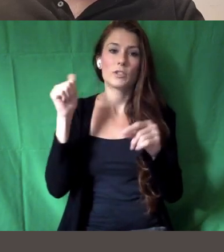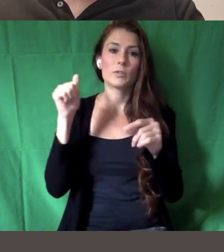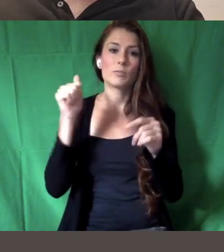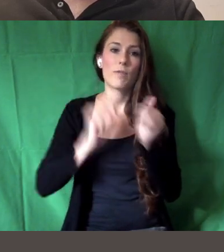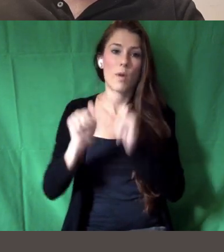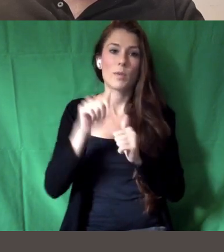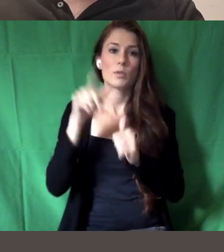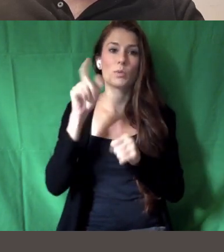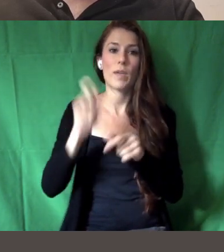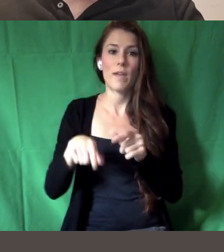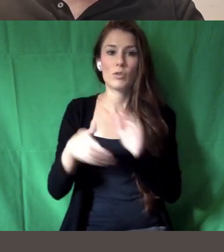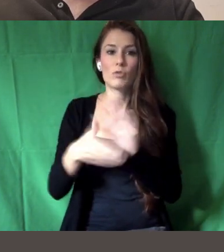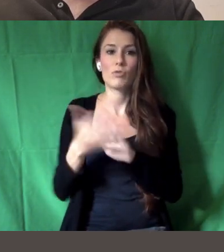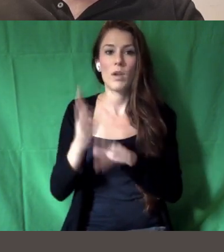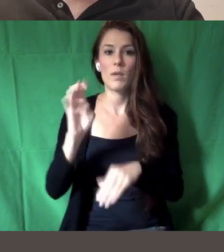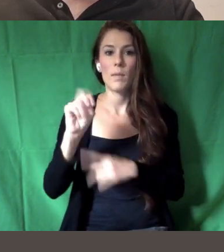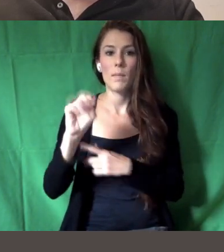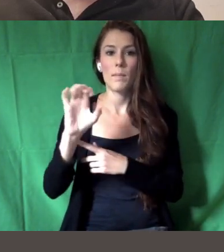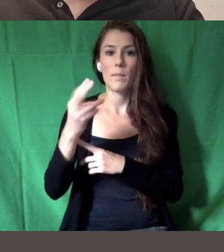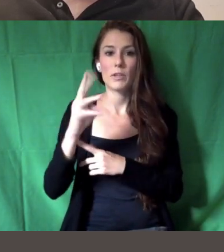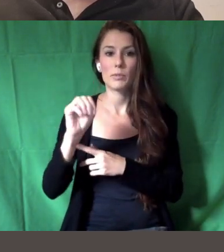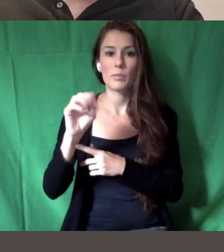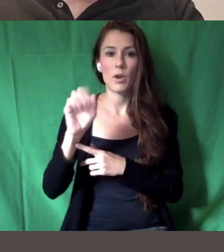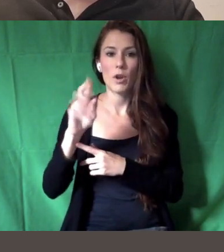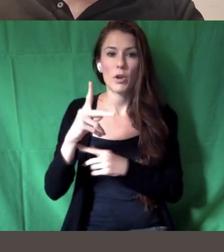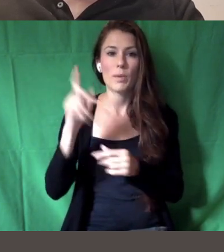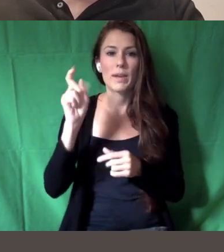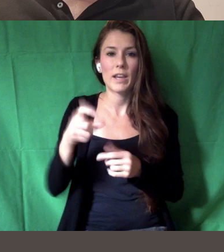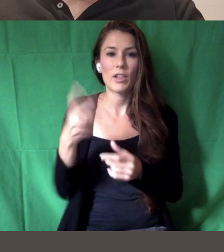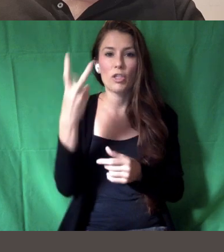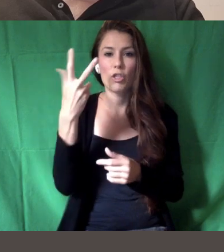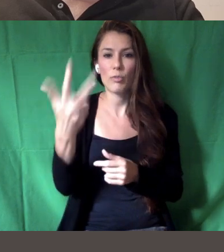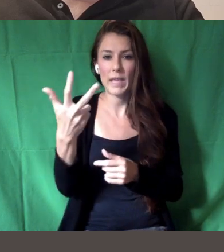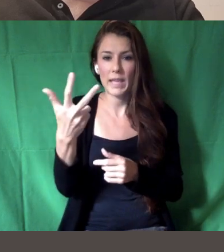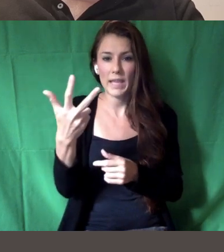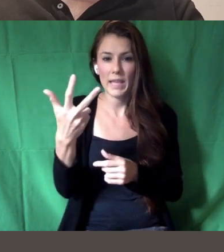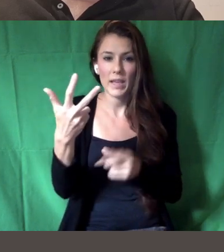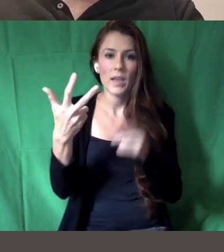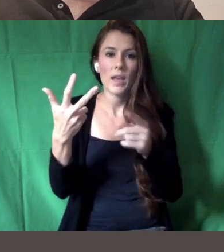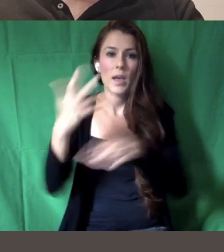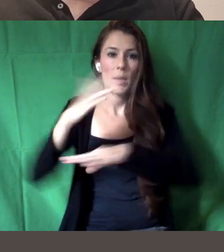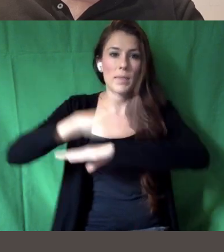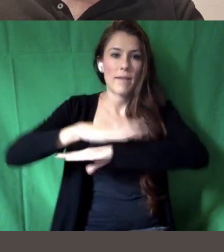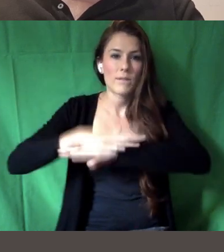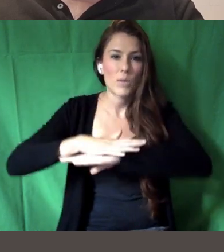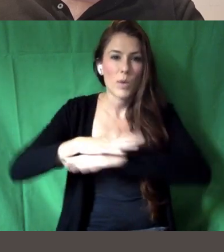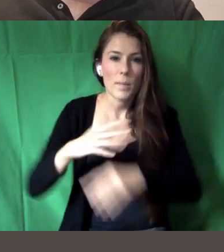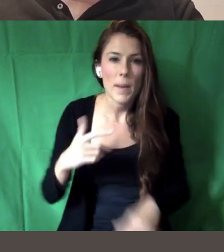computation platforms. AWS offers three primary platforms for computation, virtual machines,